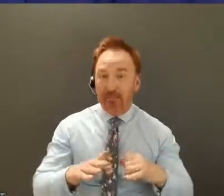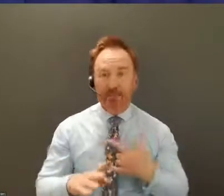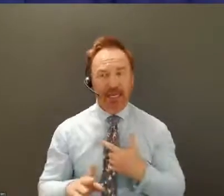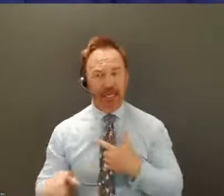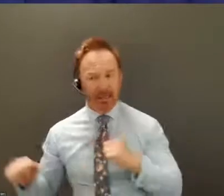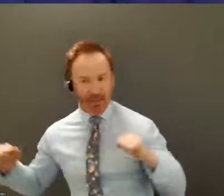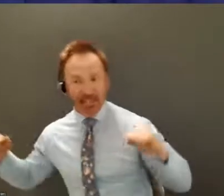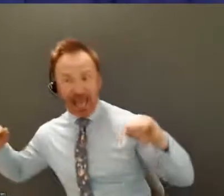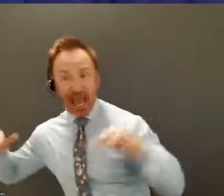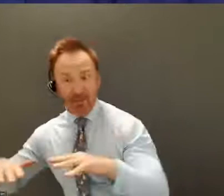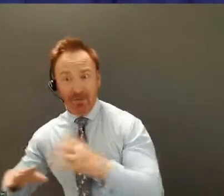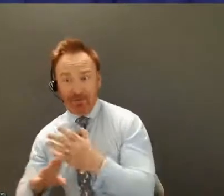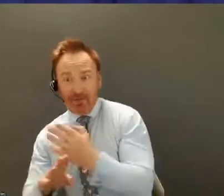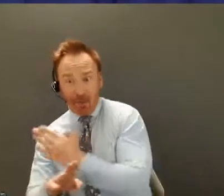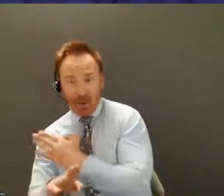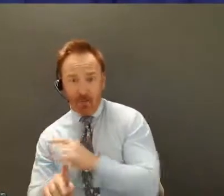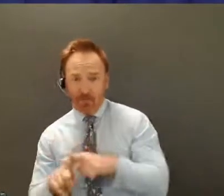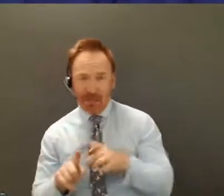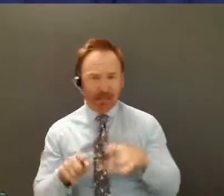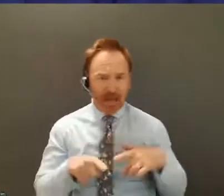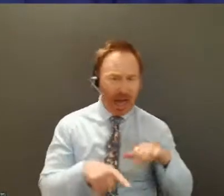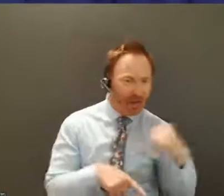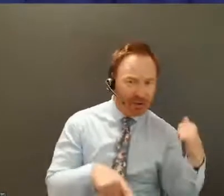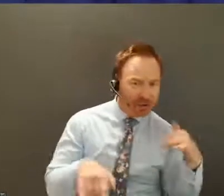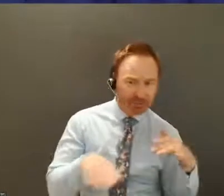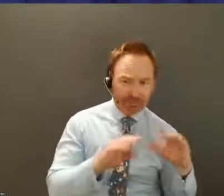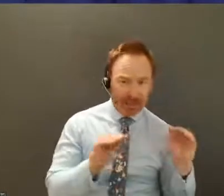far but in a territory were well over 70 percent are fully